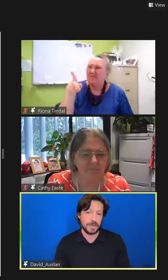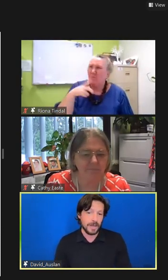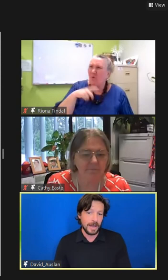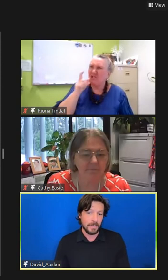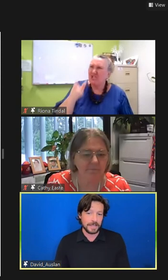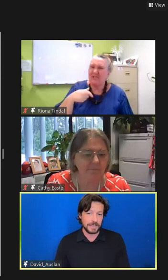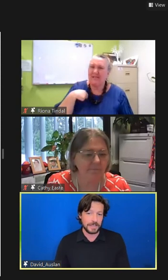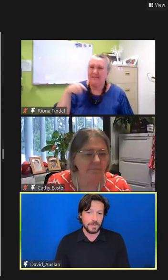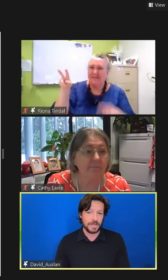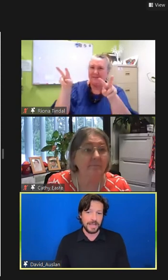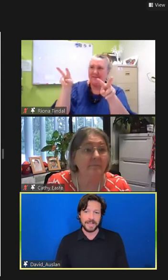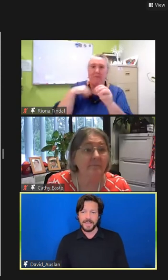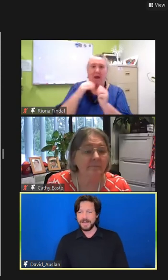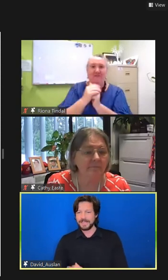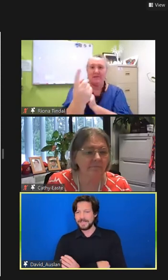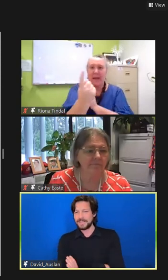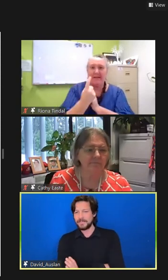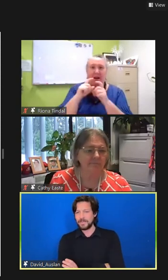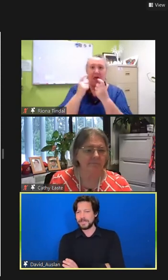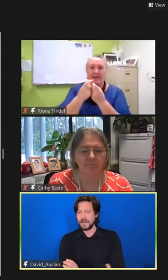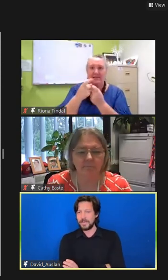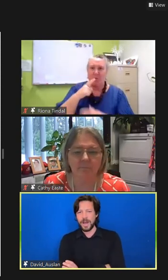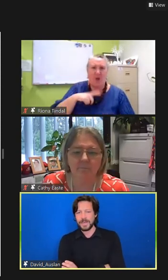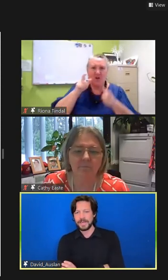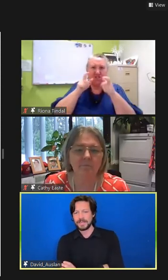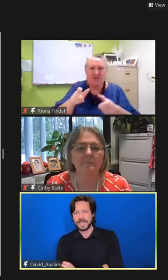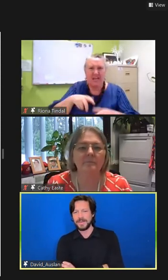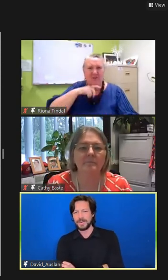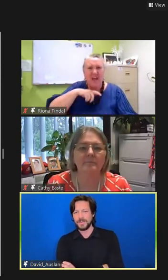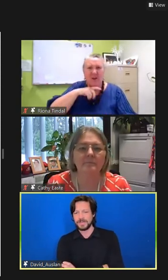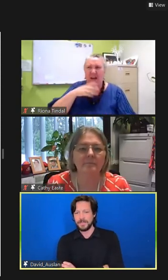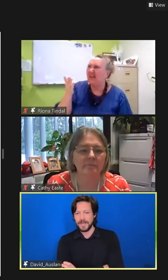lecturer actually communicated. I said to somebody one time, "Why are they shouting all the time?"